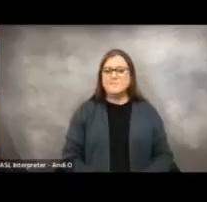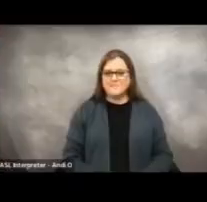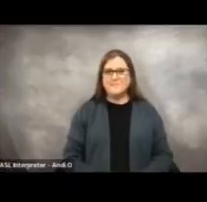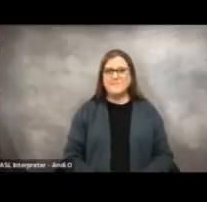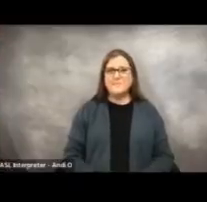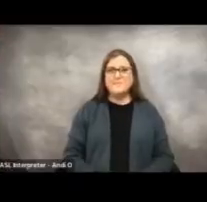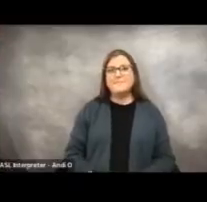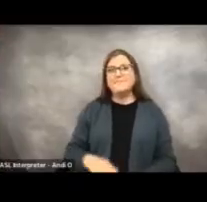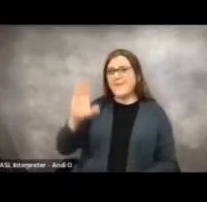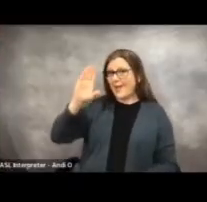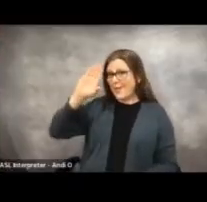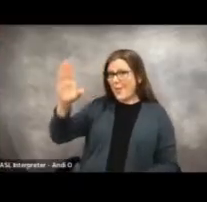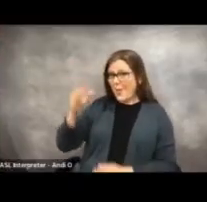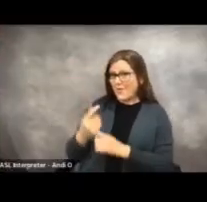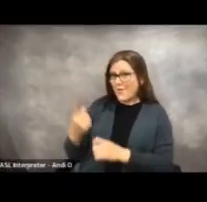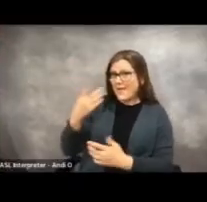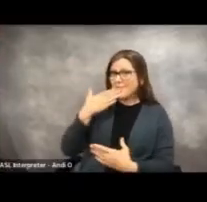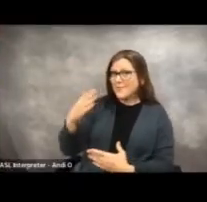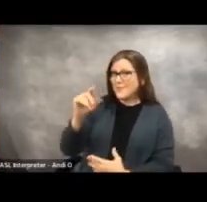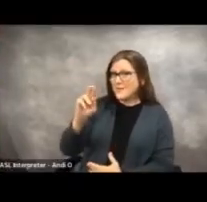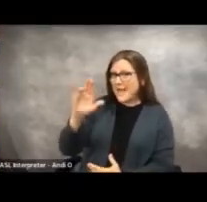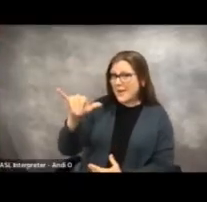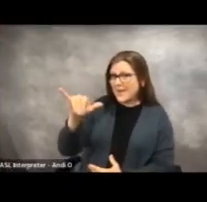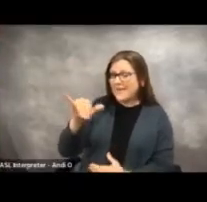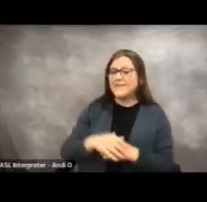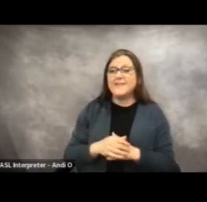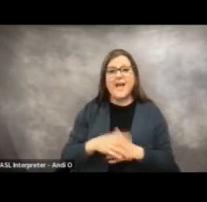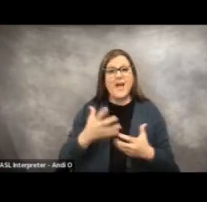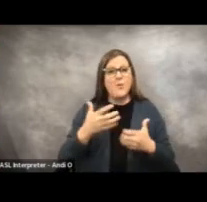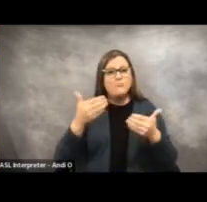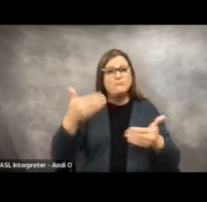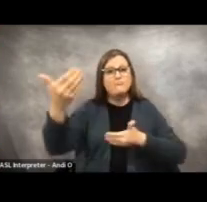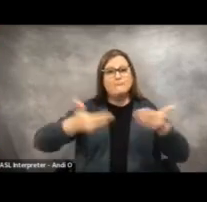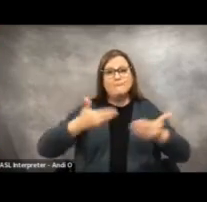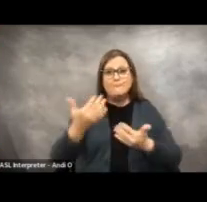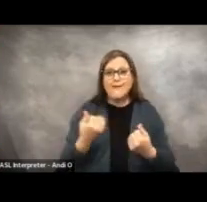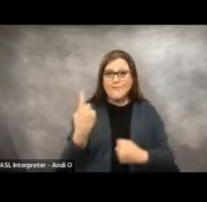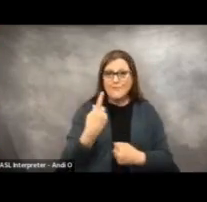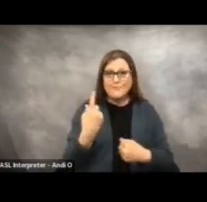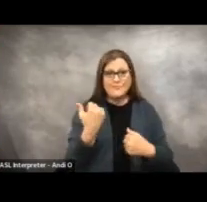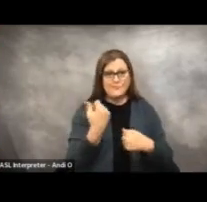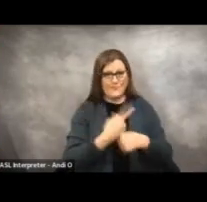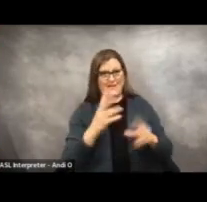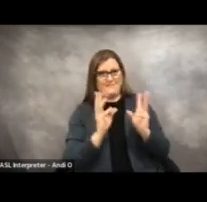June Klein-Bacon: Hello, everyone. Thank you, Terry. I just want to welcome everybody to today's webinar and my name